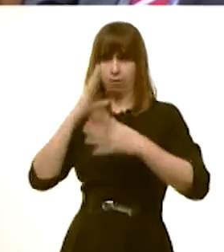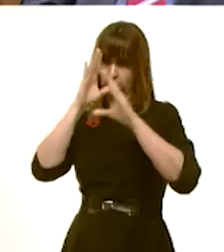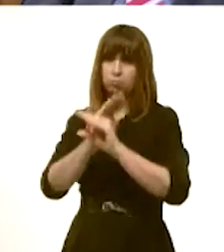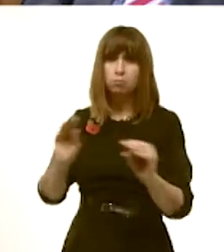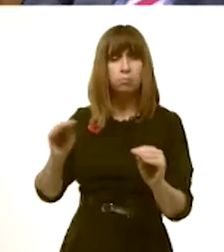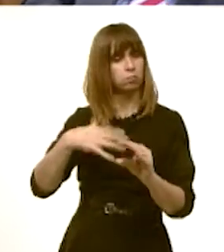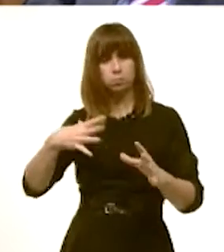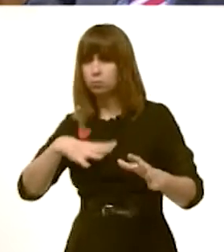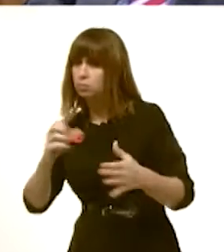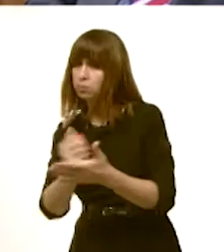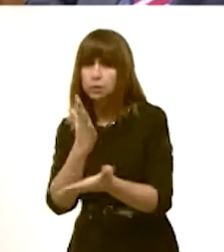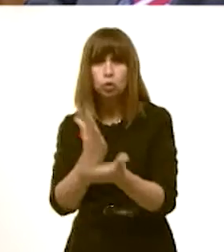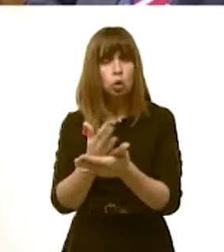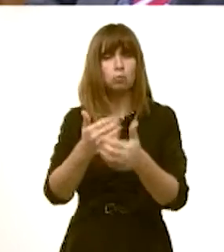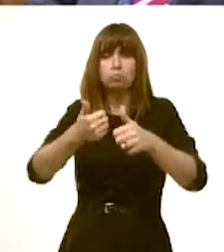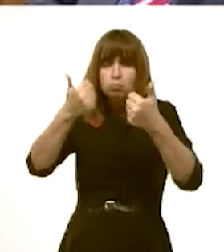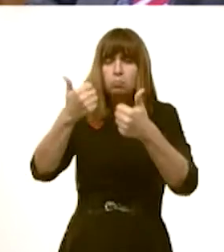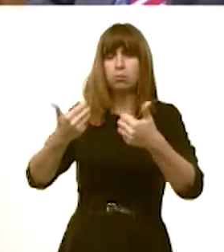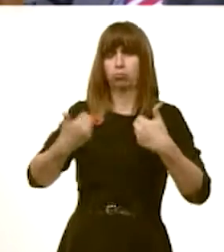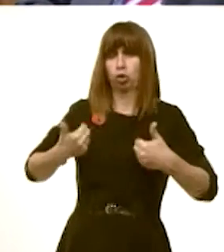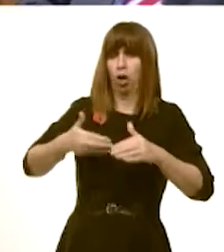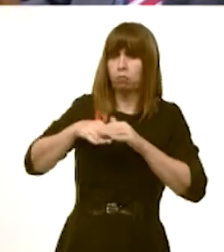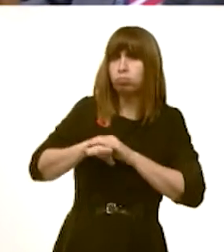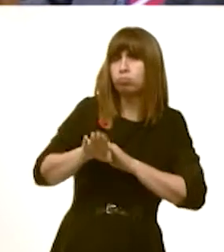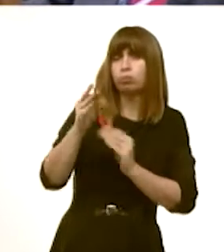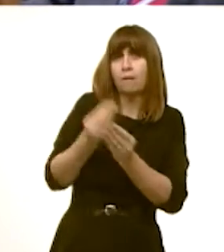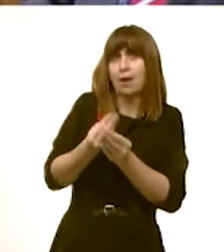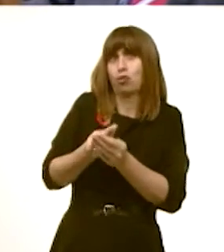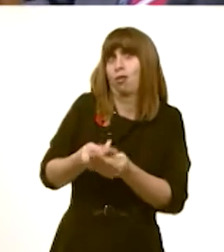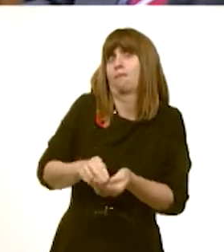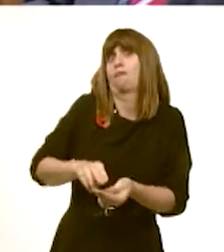that there is greater prosperity cross-border, and thatís something that, through the north